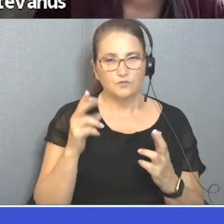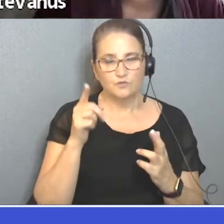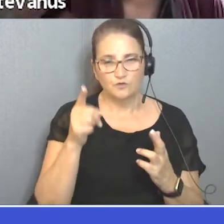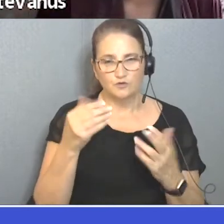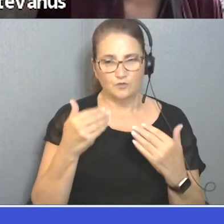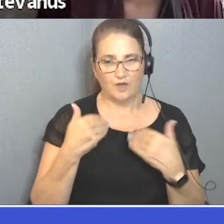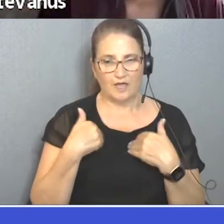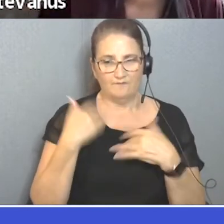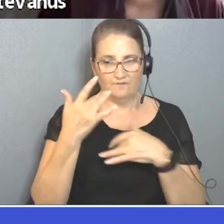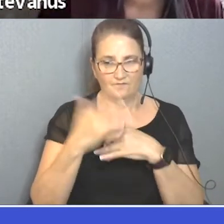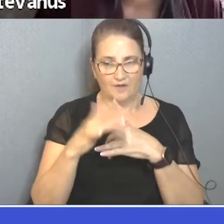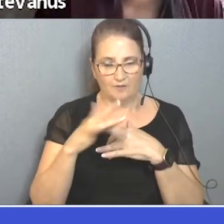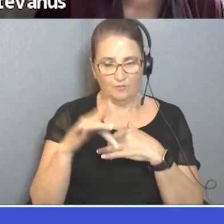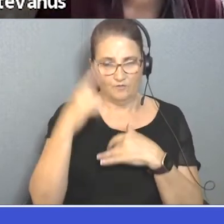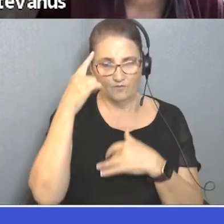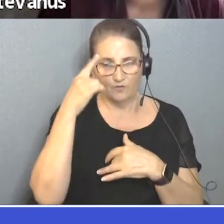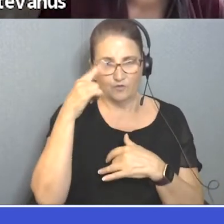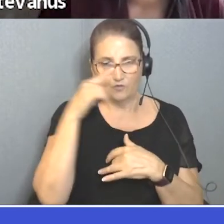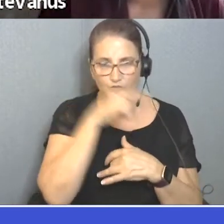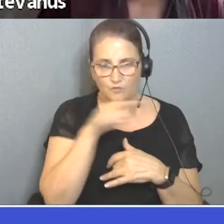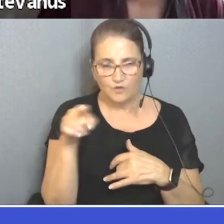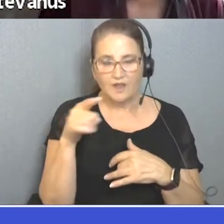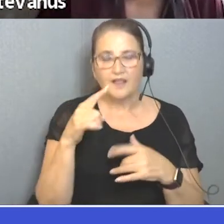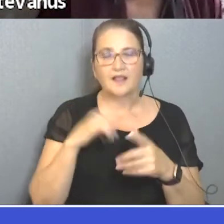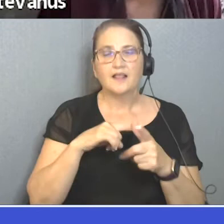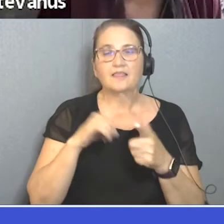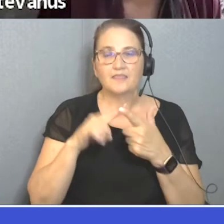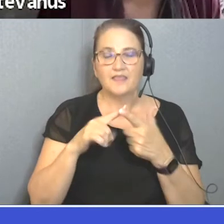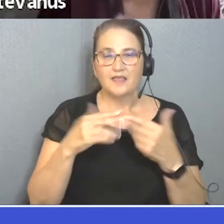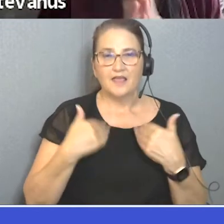identify resources that you have readily available to you to learn